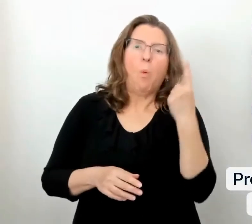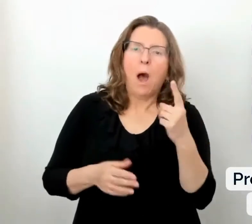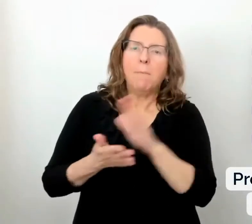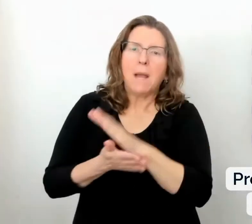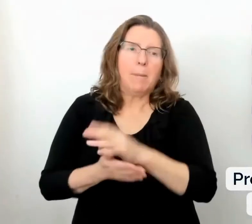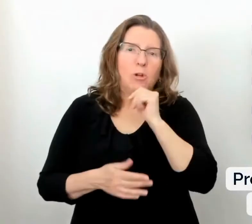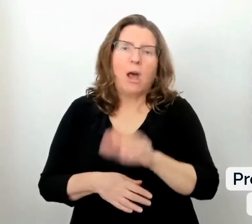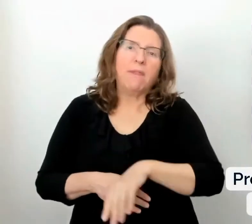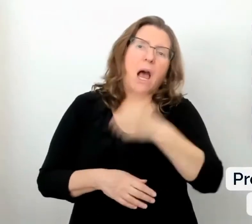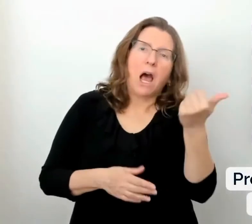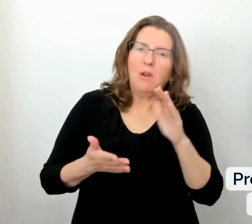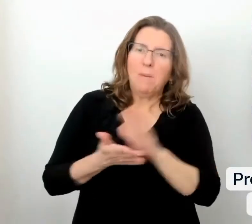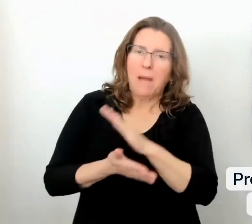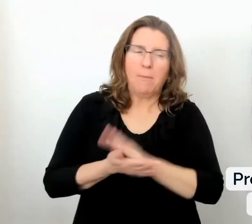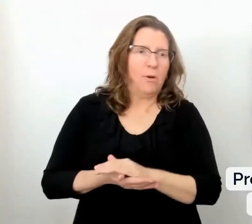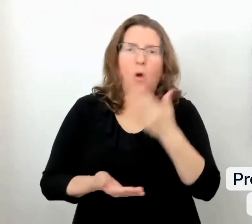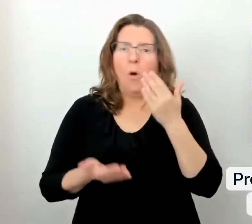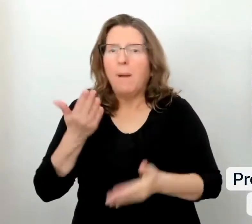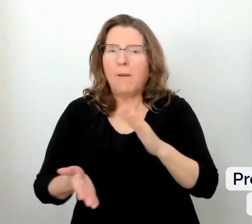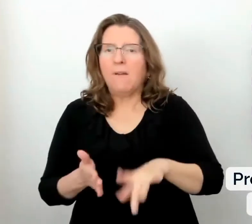Or they find one sheet and not the other.